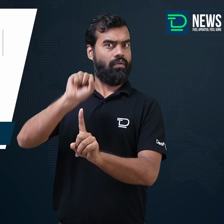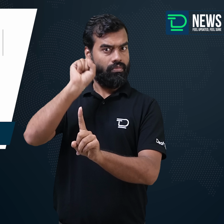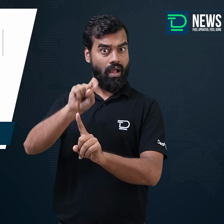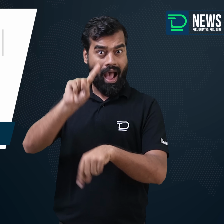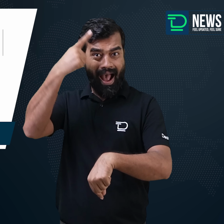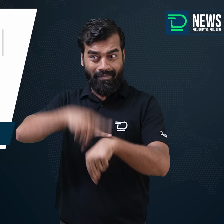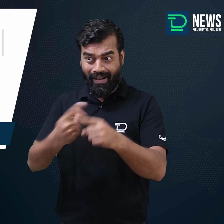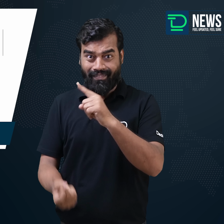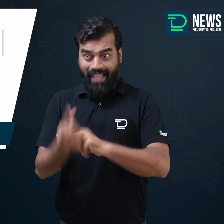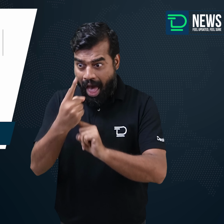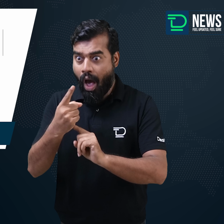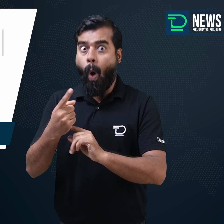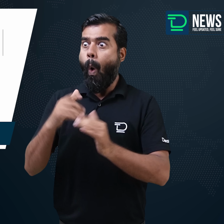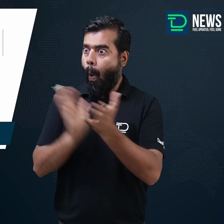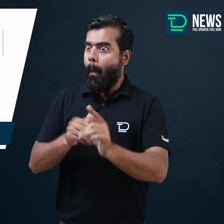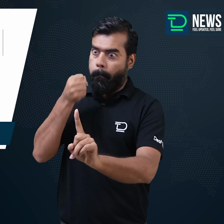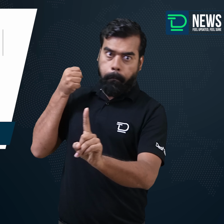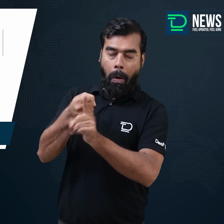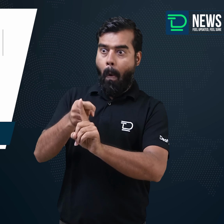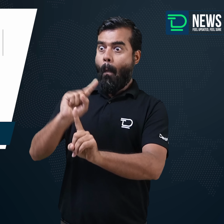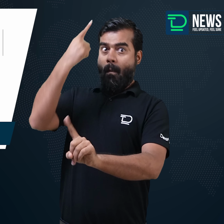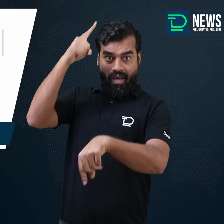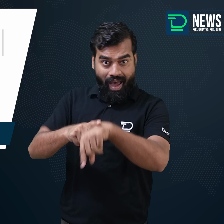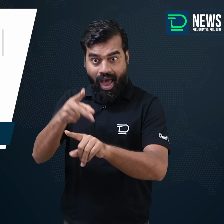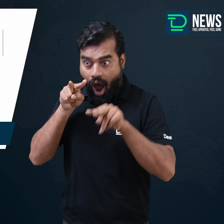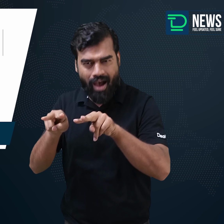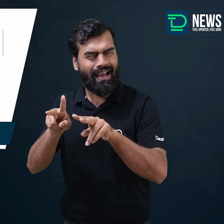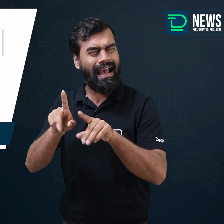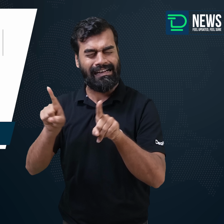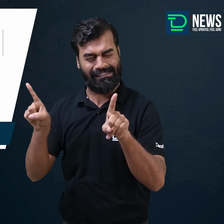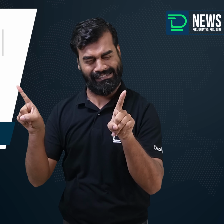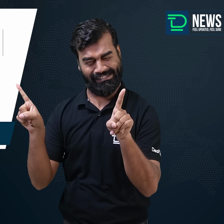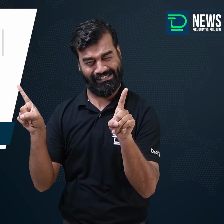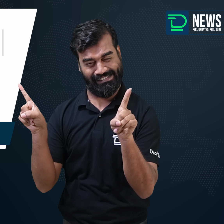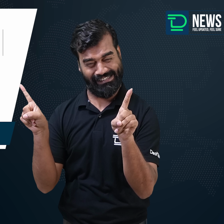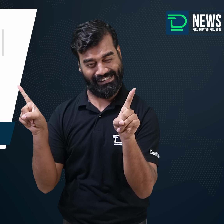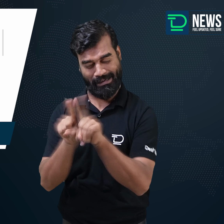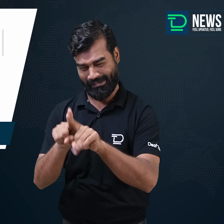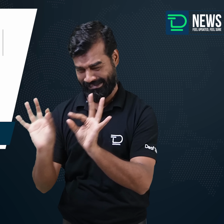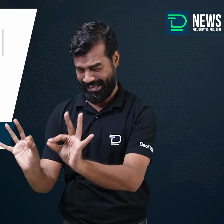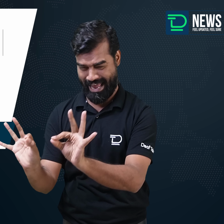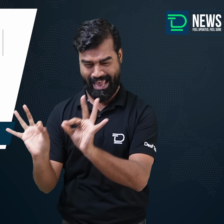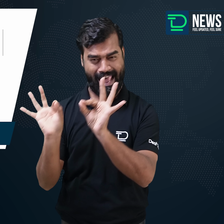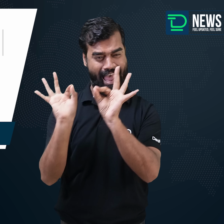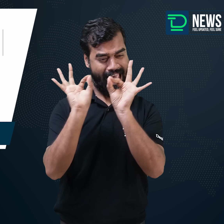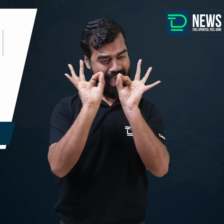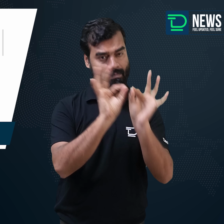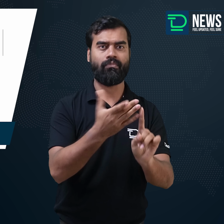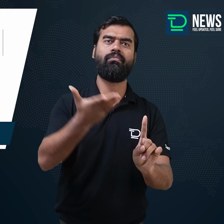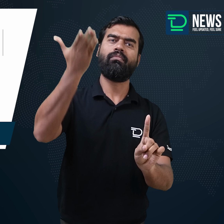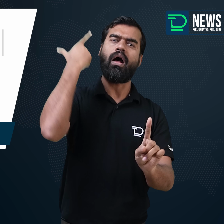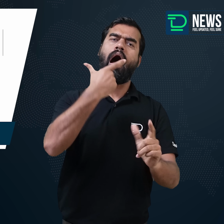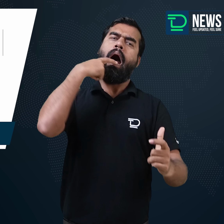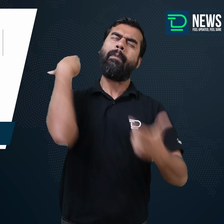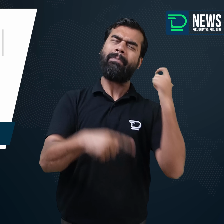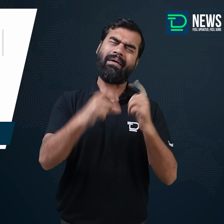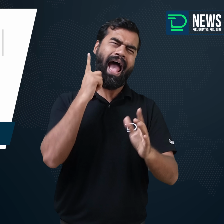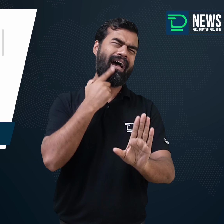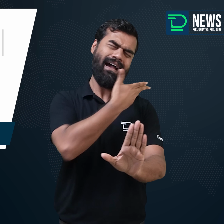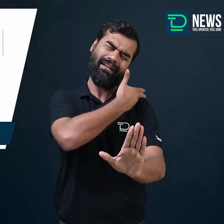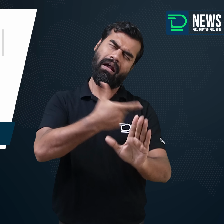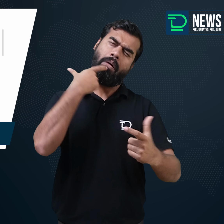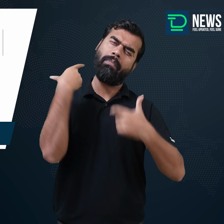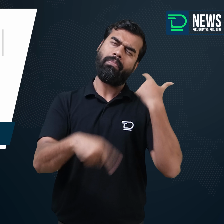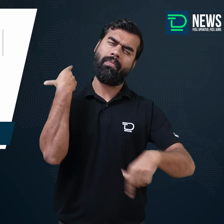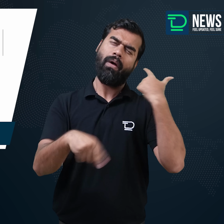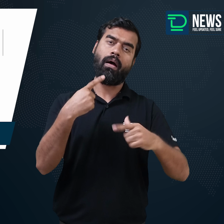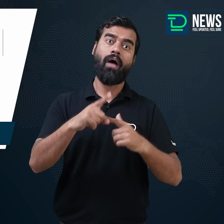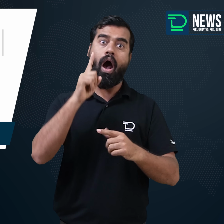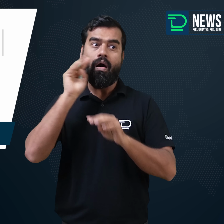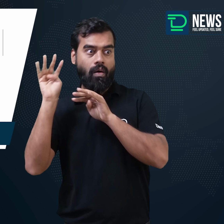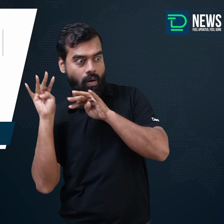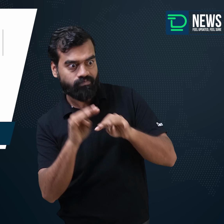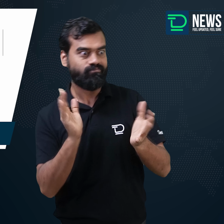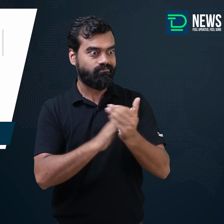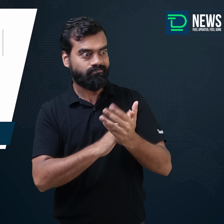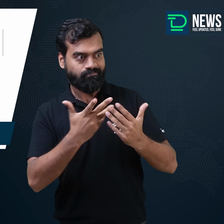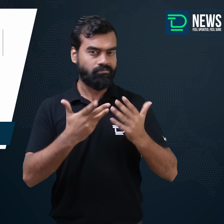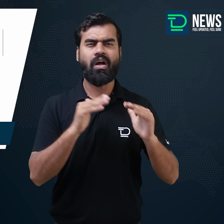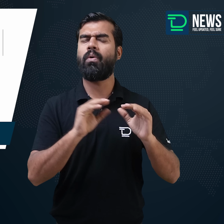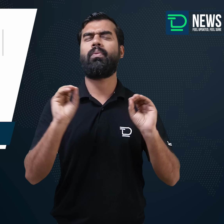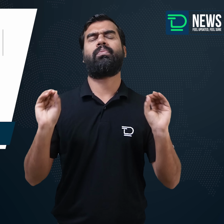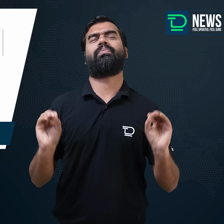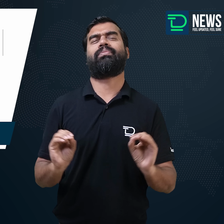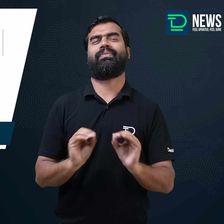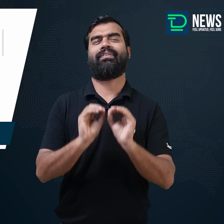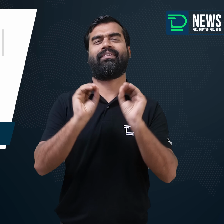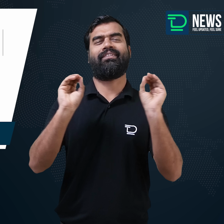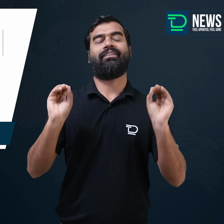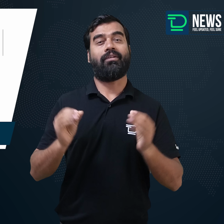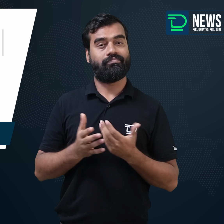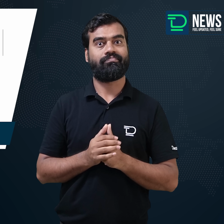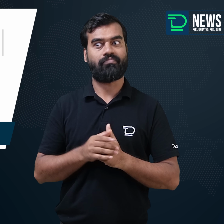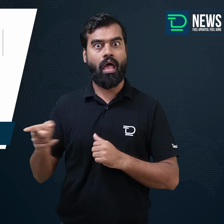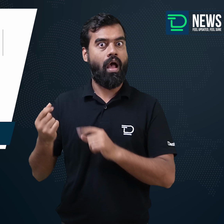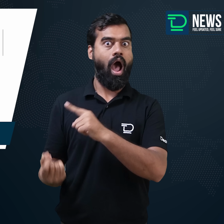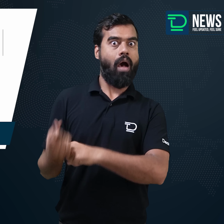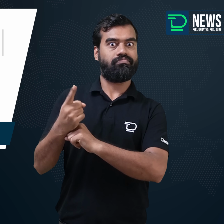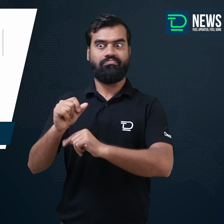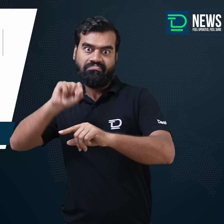Because when all deaf people are telling the same thing for long years no one looks into it.